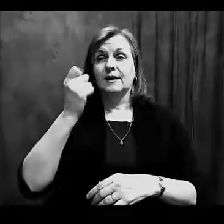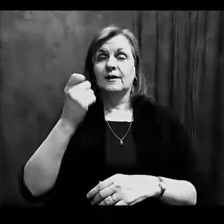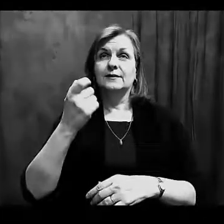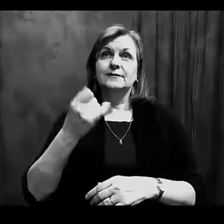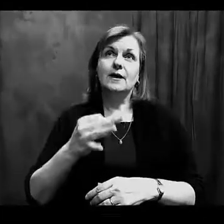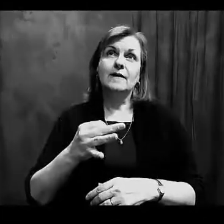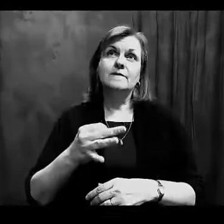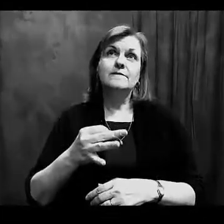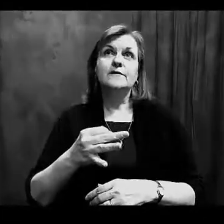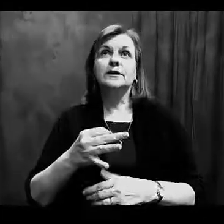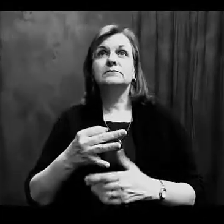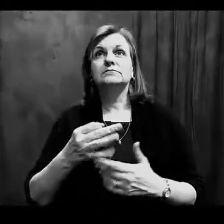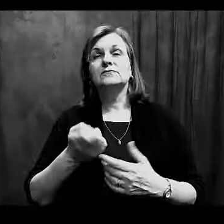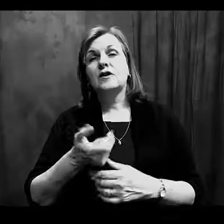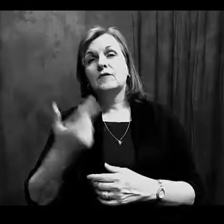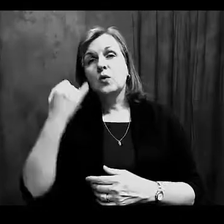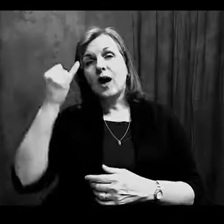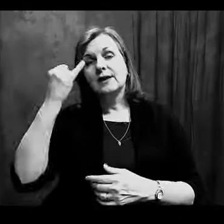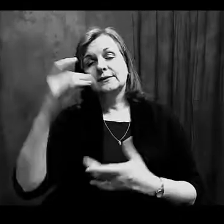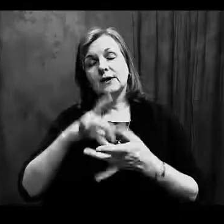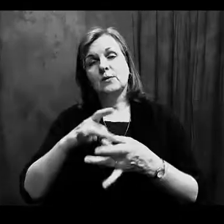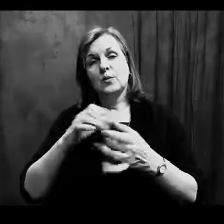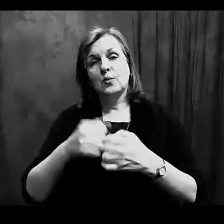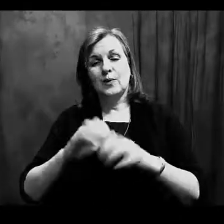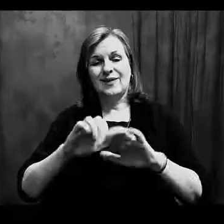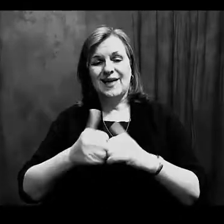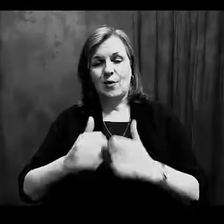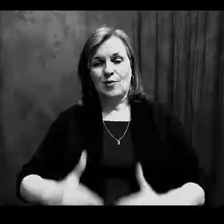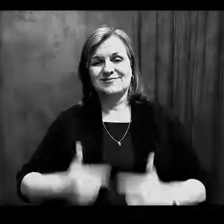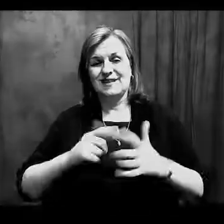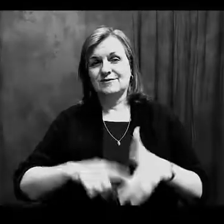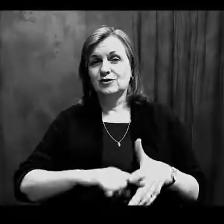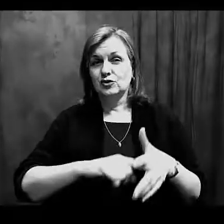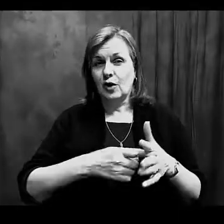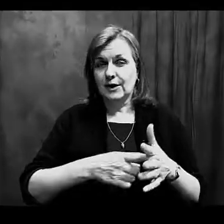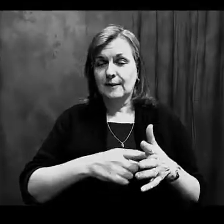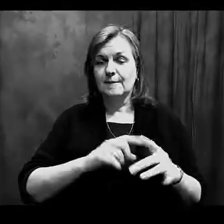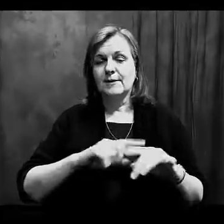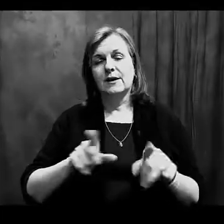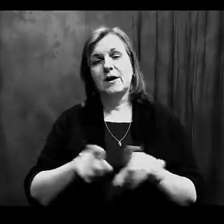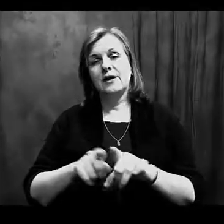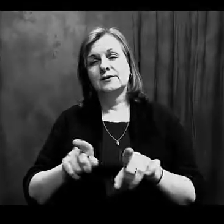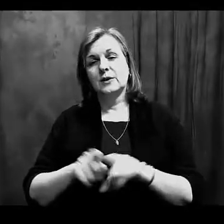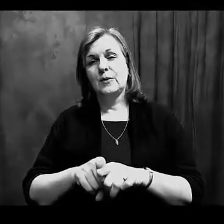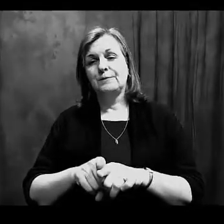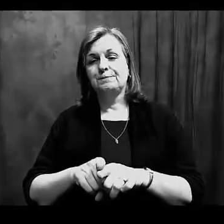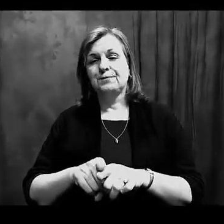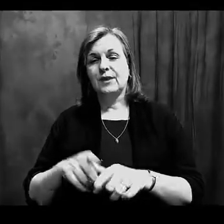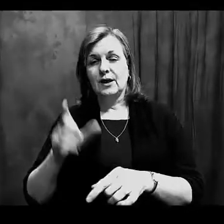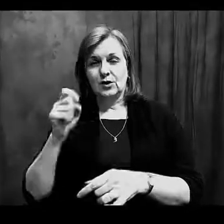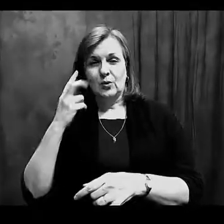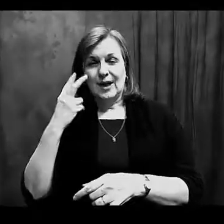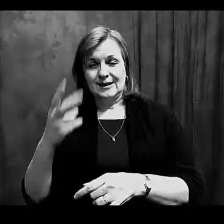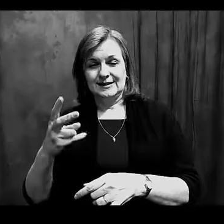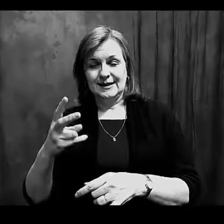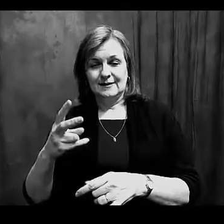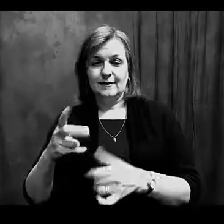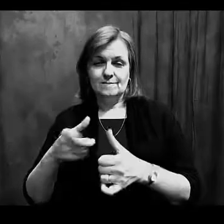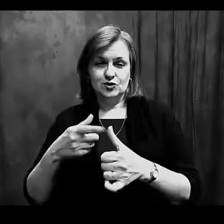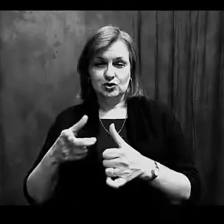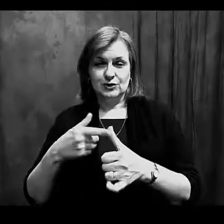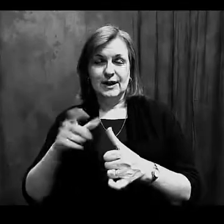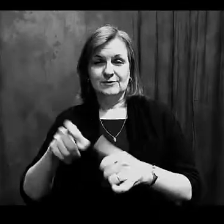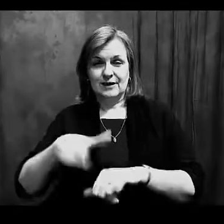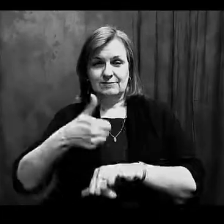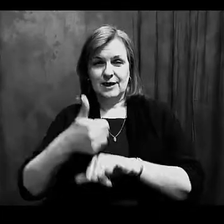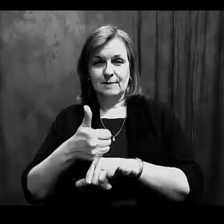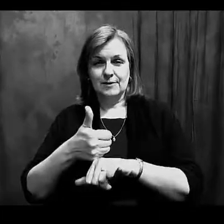ideas that surround the production of life but also looking at the fact that you have to produce a habitable environment so we think